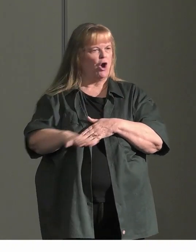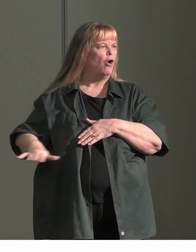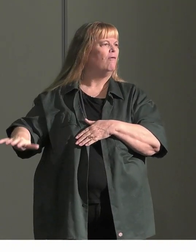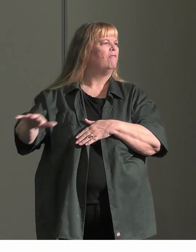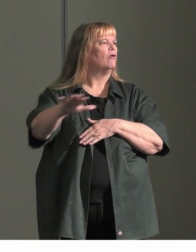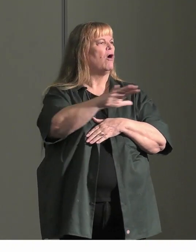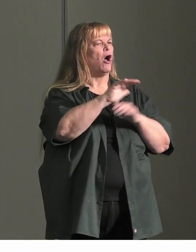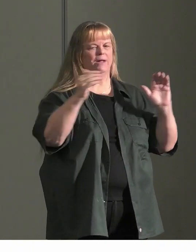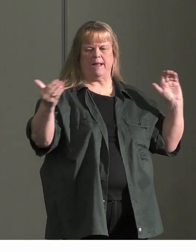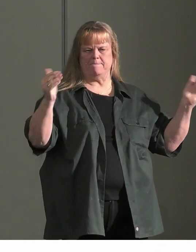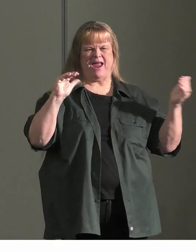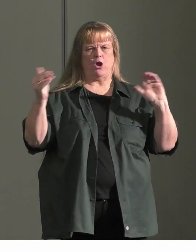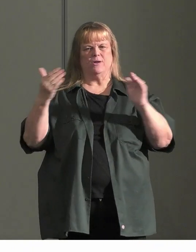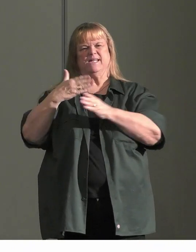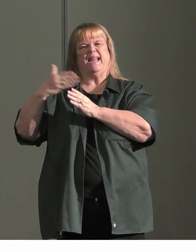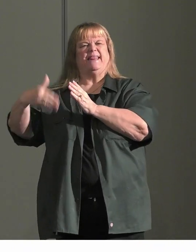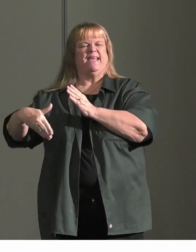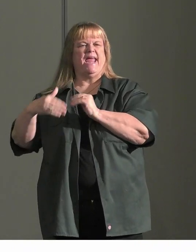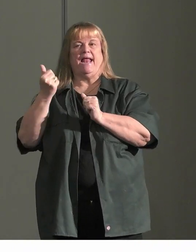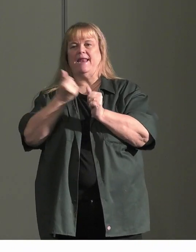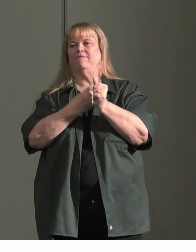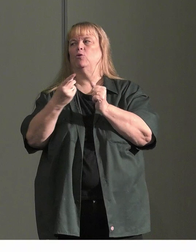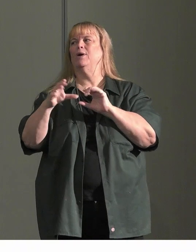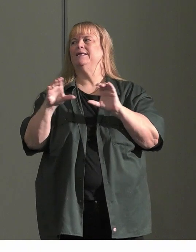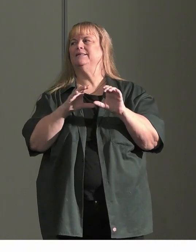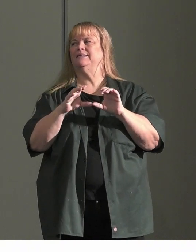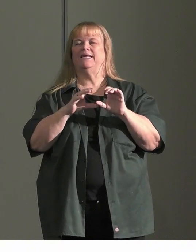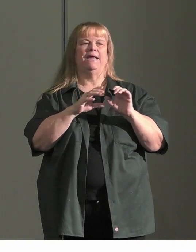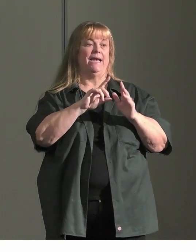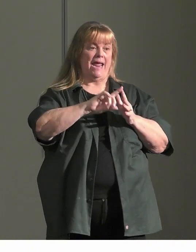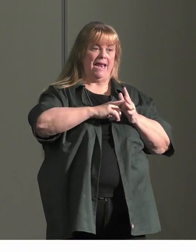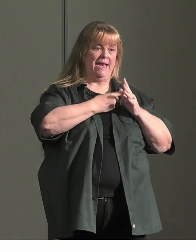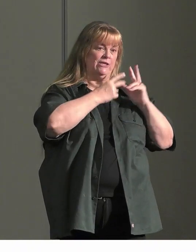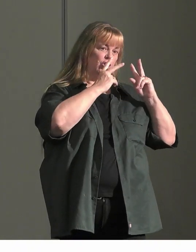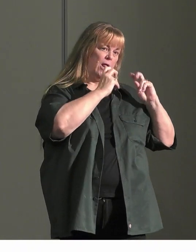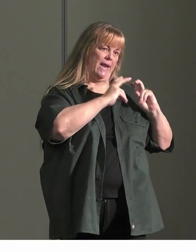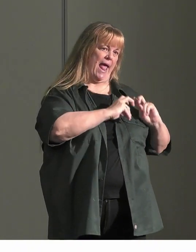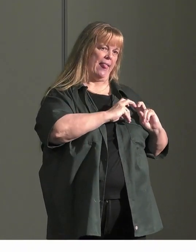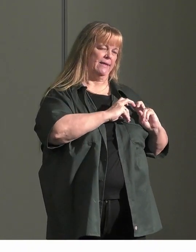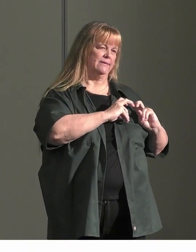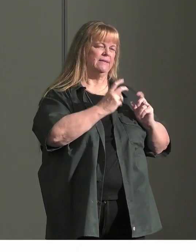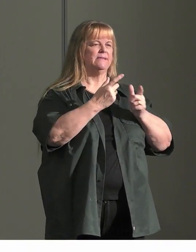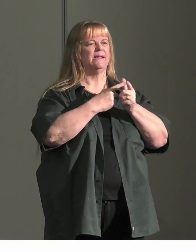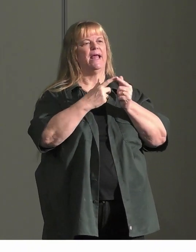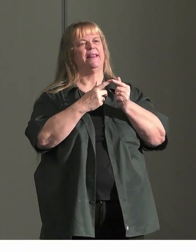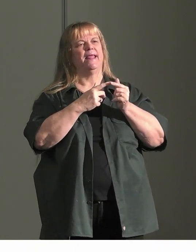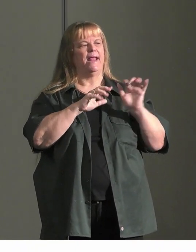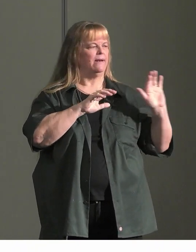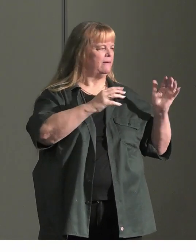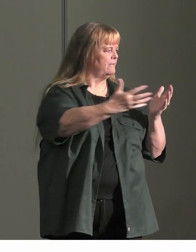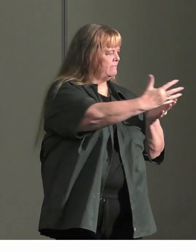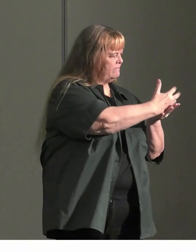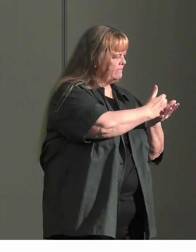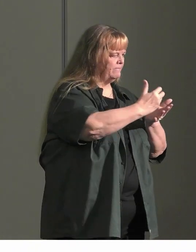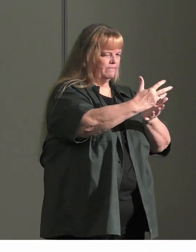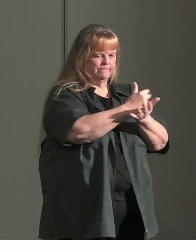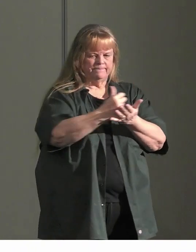comparison at the tail end. So everyone did their initial analyst and we pulled takeaways together.